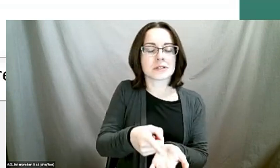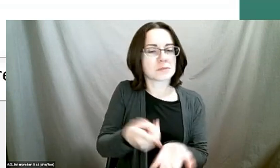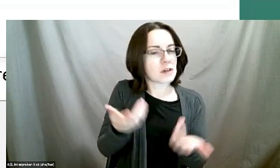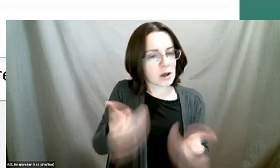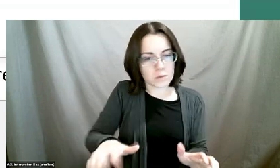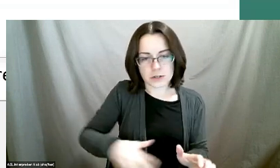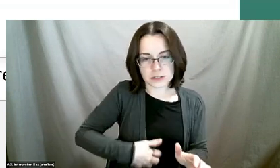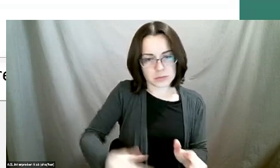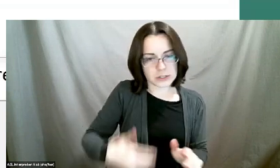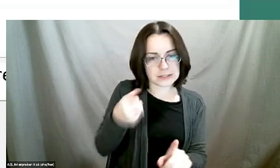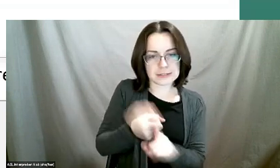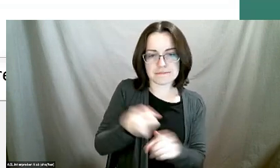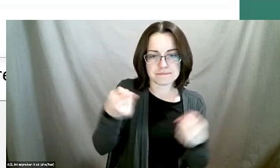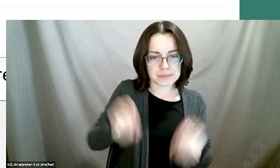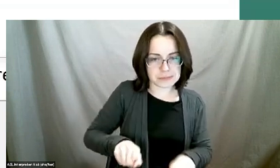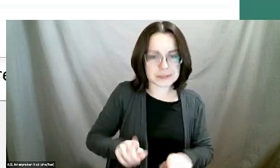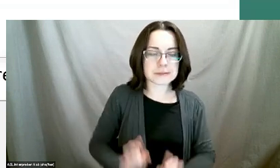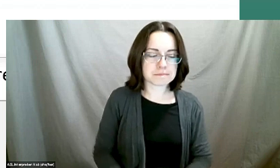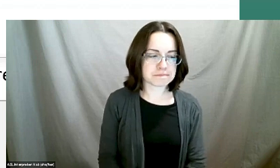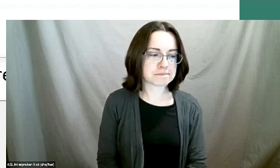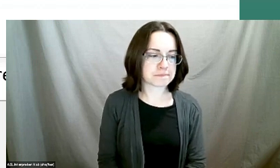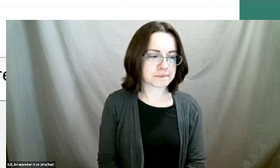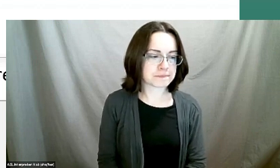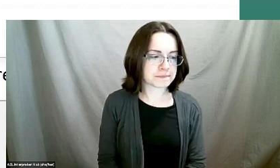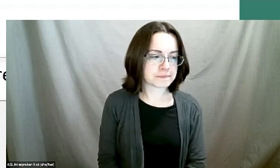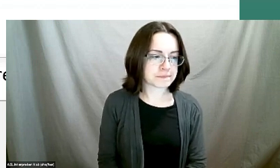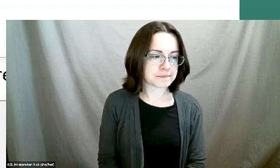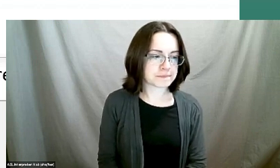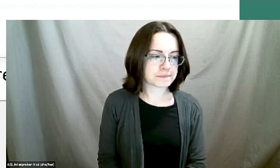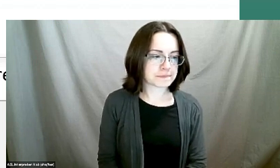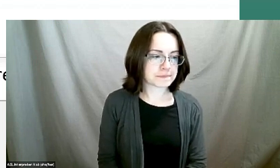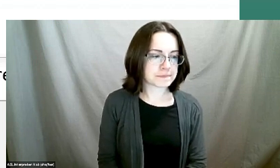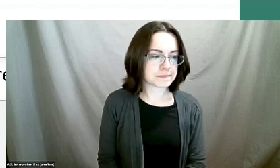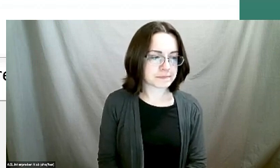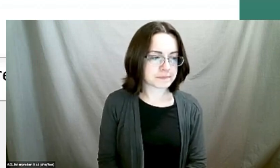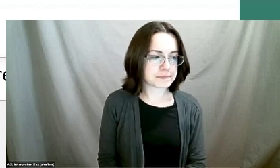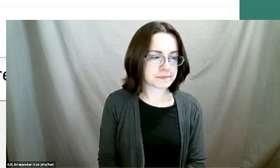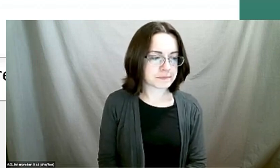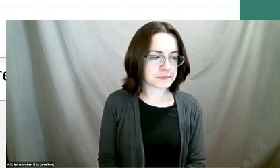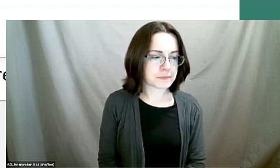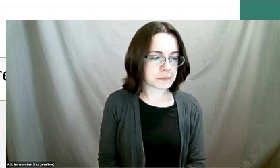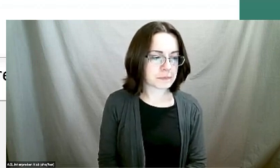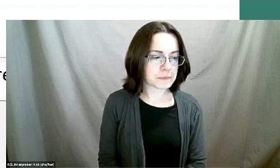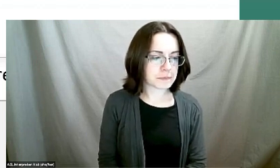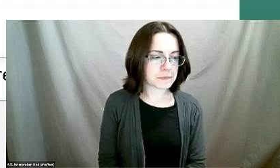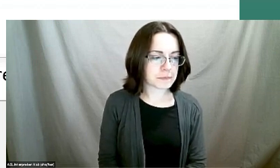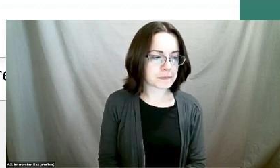We also have to recognize that there are a lot of sort of